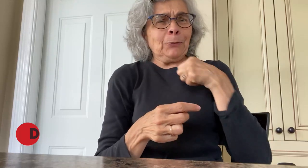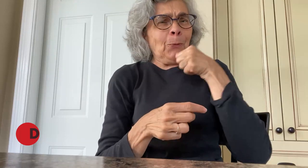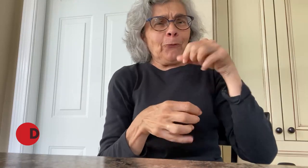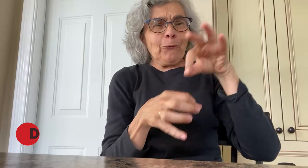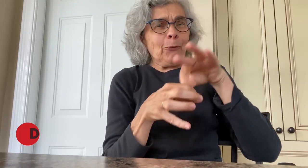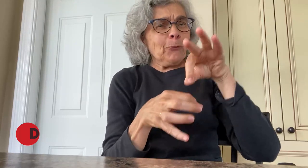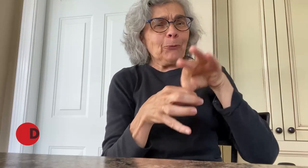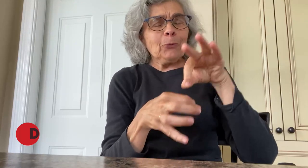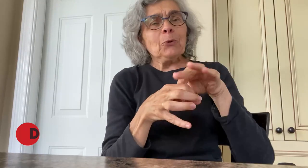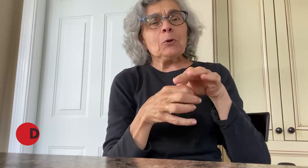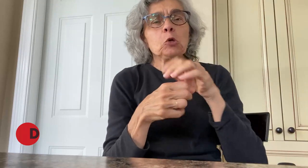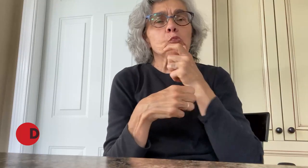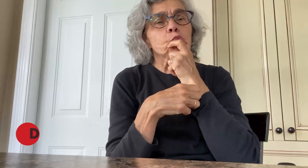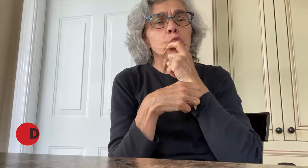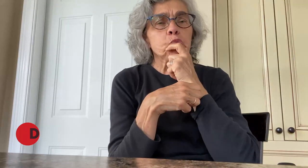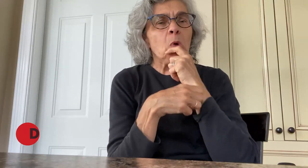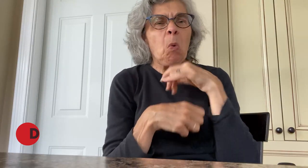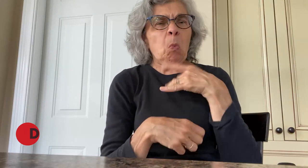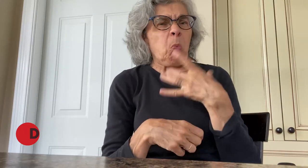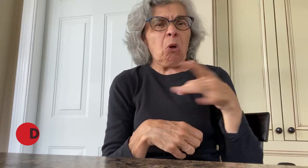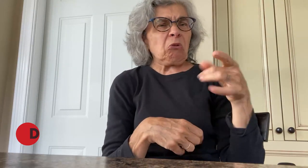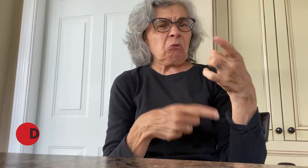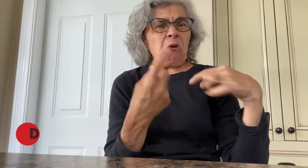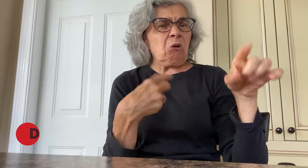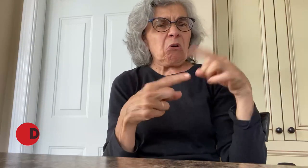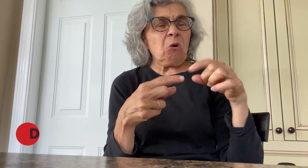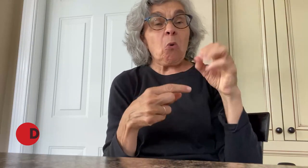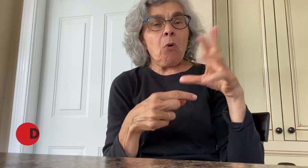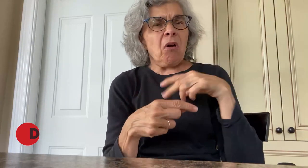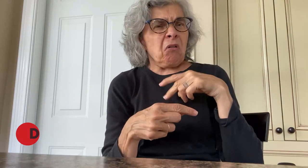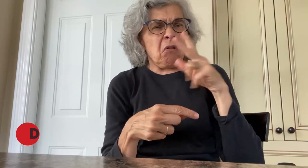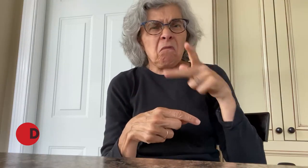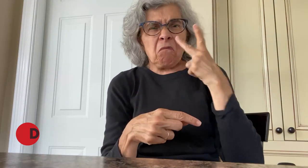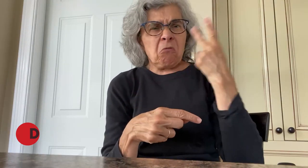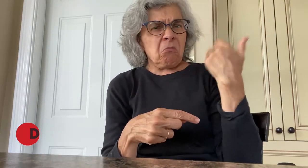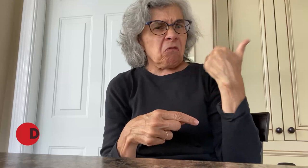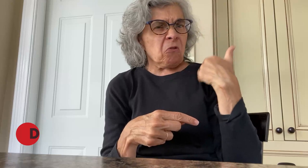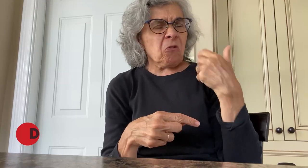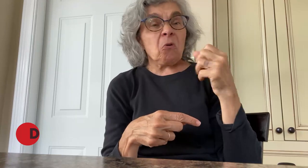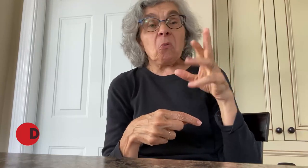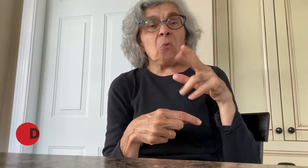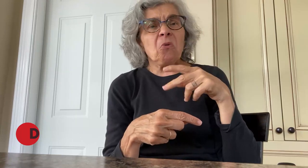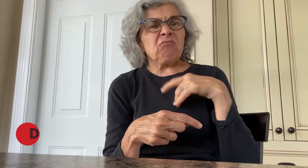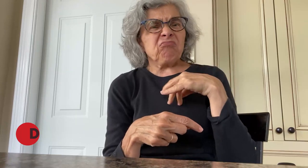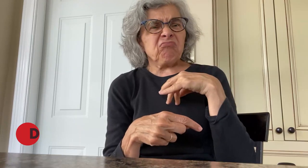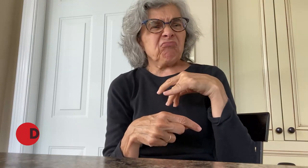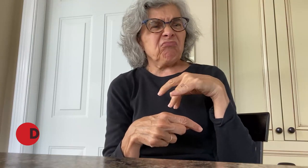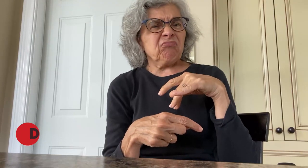We don’t vote on whether or not we liked a sign, if we never saw it before,